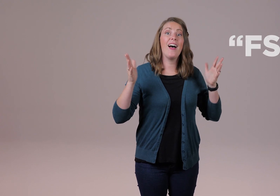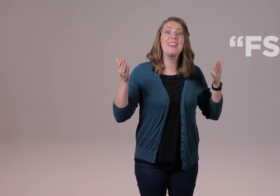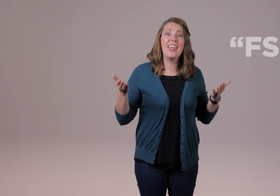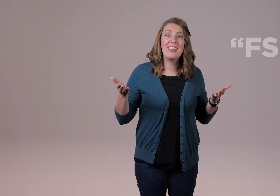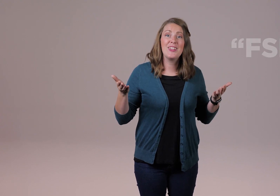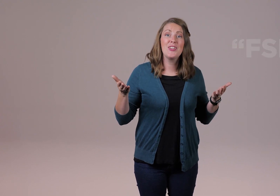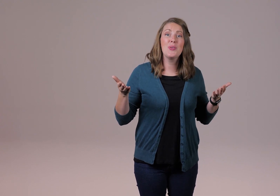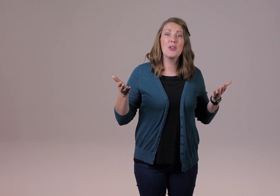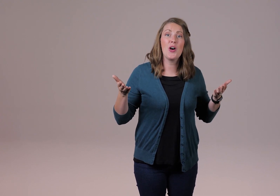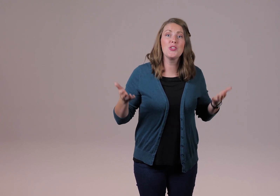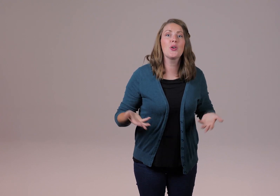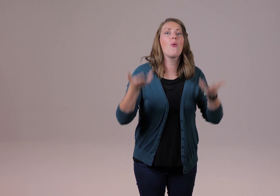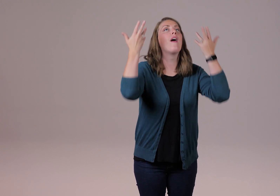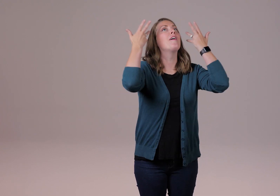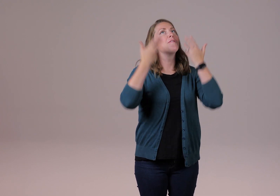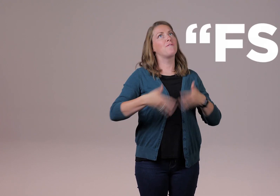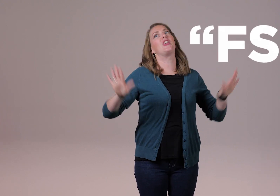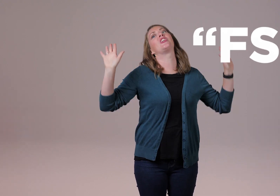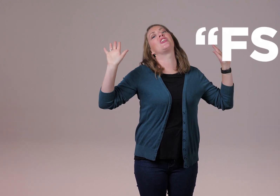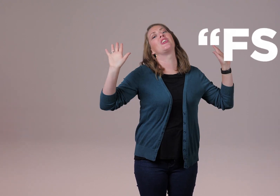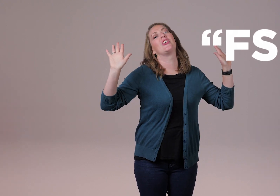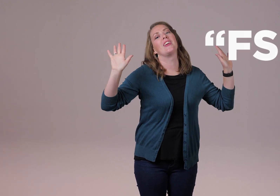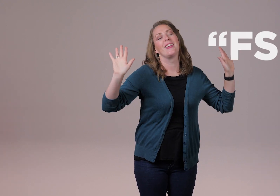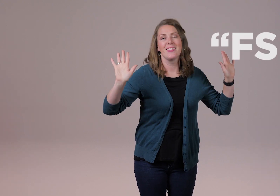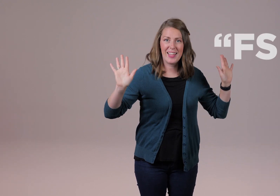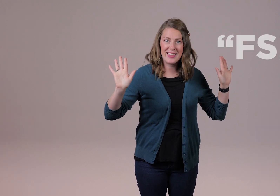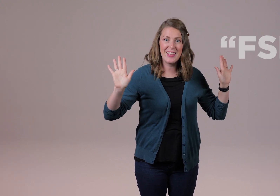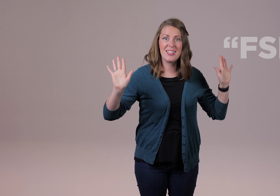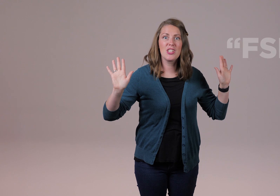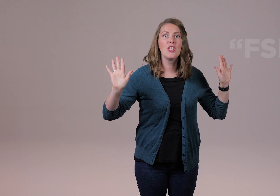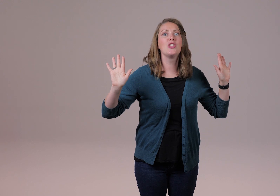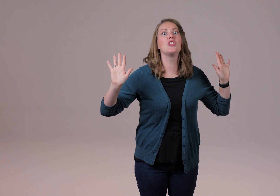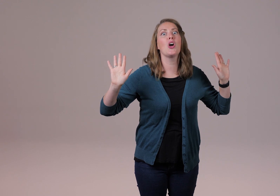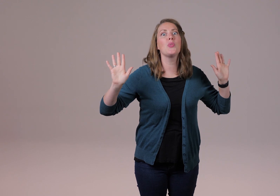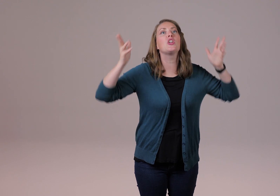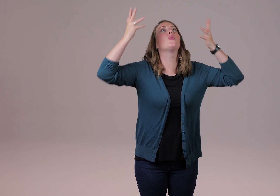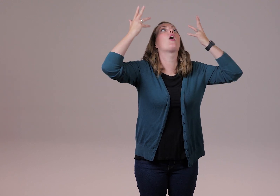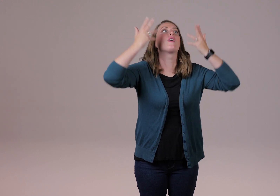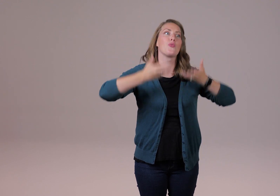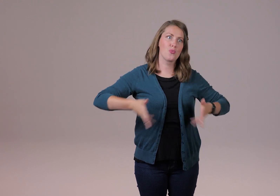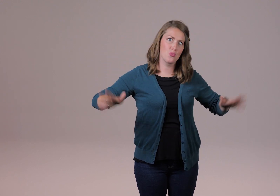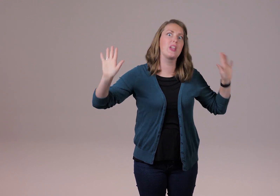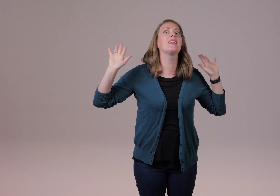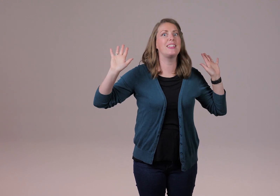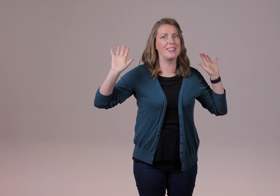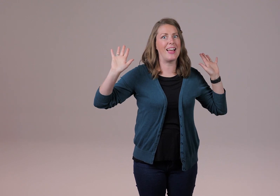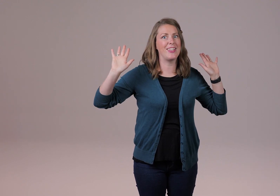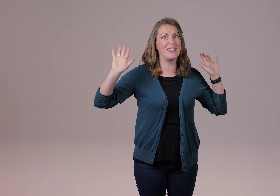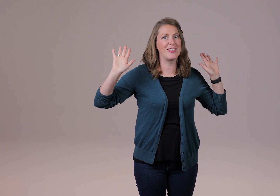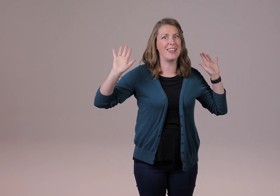Again you can also go FSH, like this to show that you are really glad that you're done.